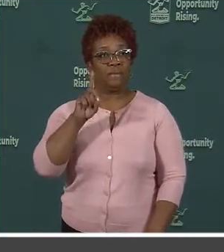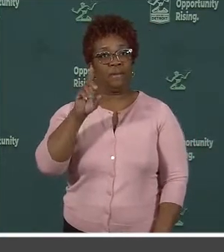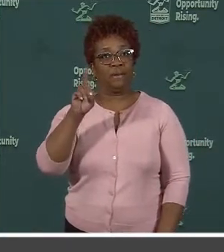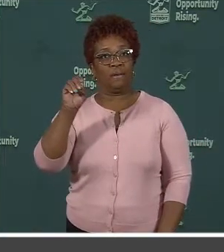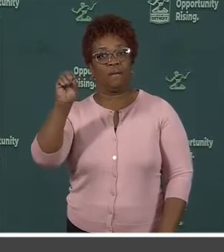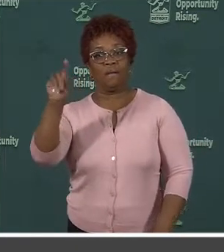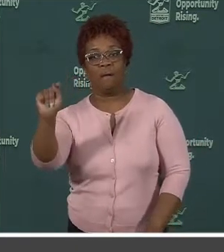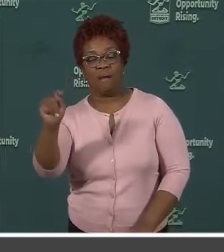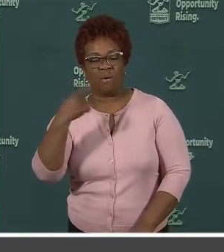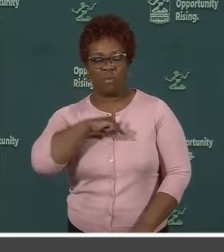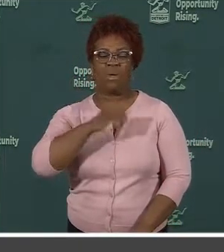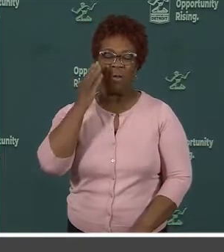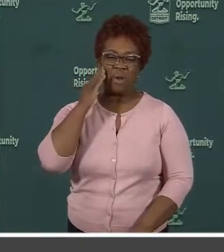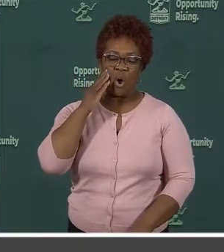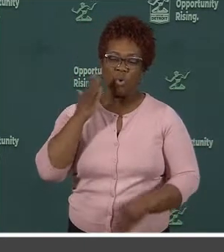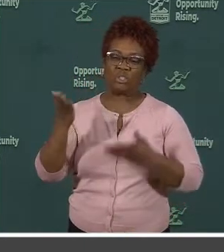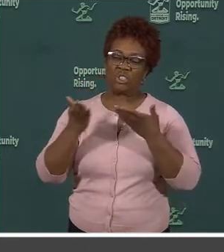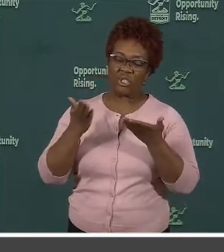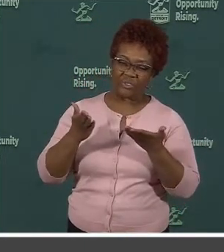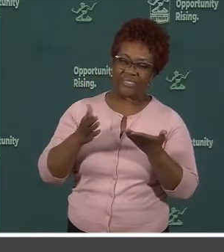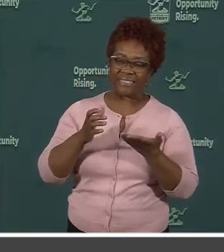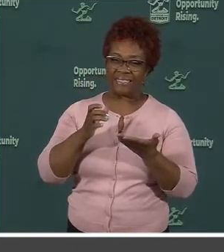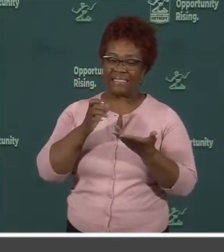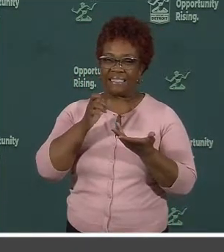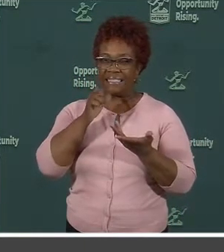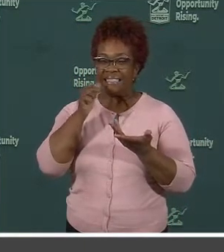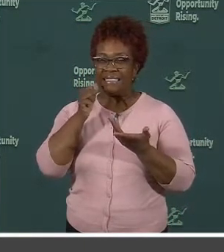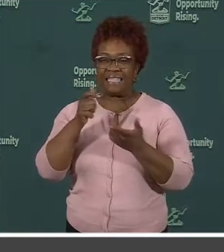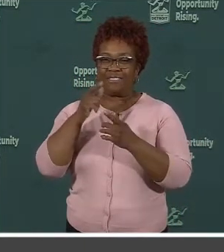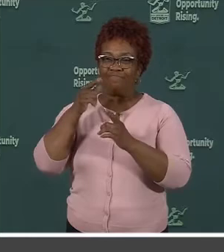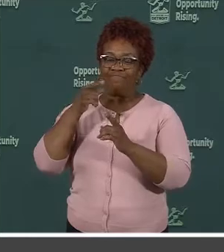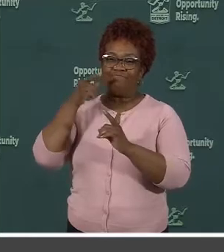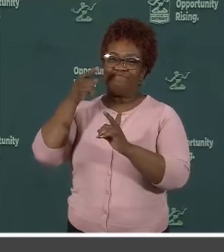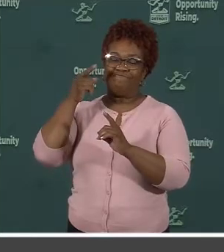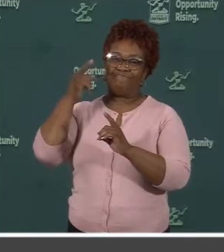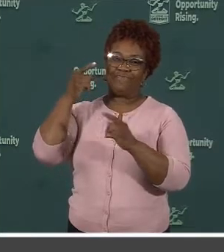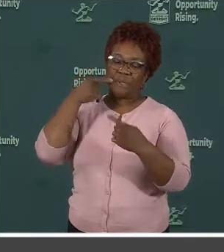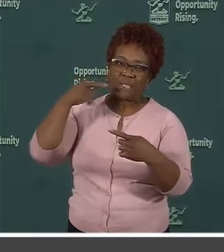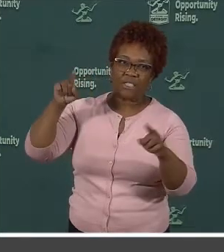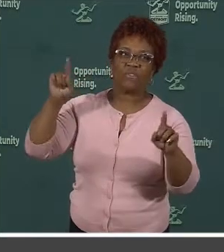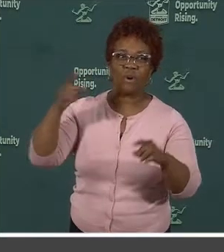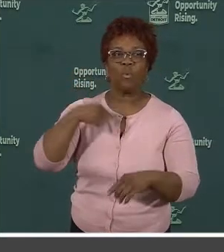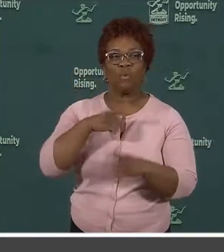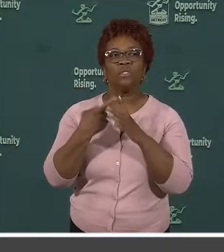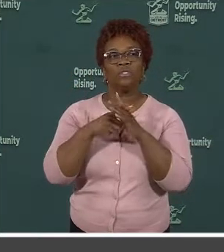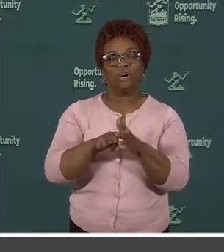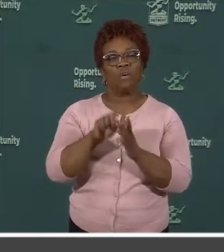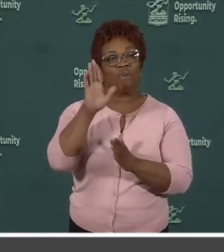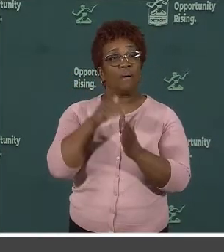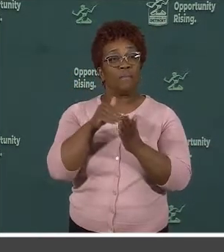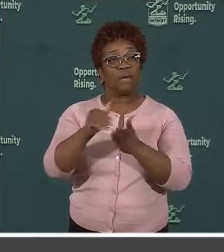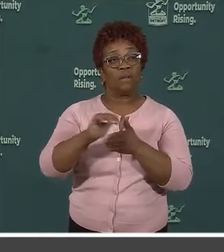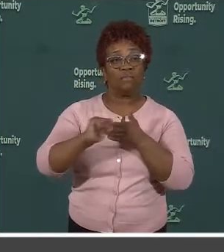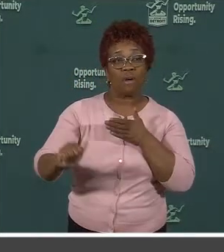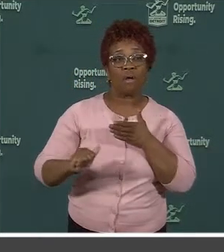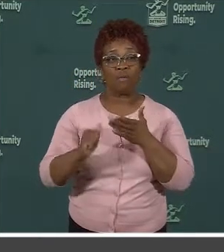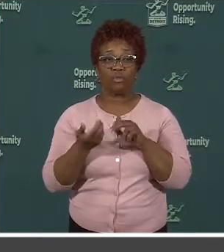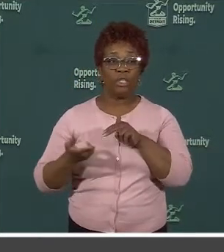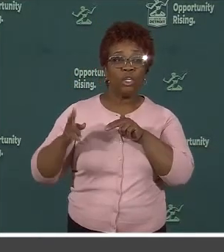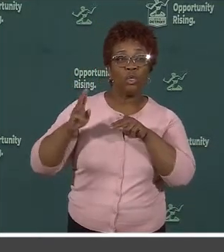WE'RE IMMEDIATELY GOING TO START WITH A FIVE MILLION DOLLAR EXPANSION IN THE PARATRANSIT SERVICE THE DEMAND SERVICE FOR OUR ELDERLY AND